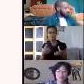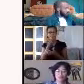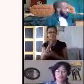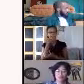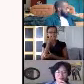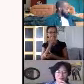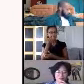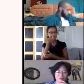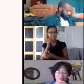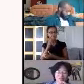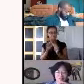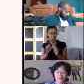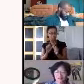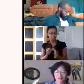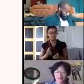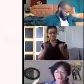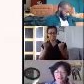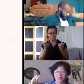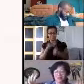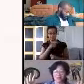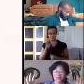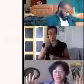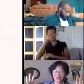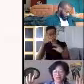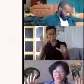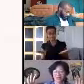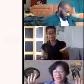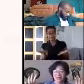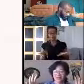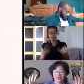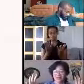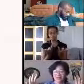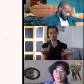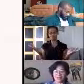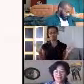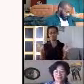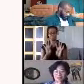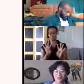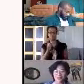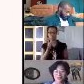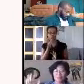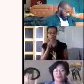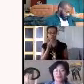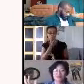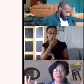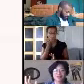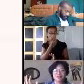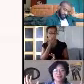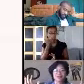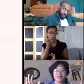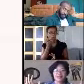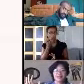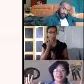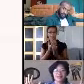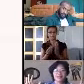of penguins, the ones that are the warmest will just move to the outside, and those that